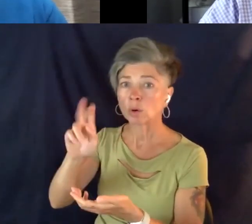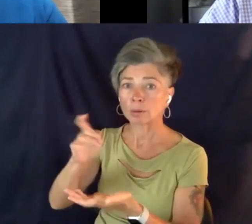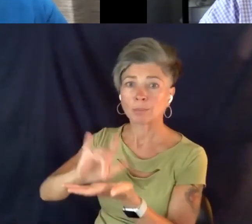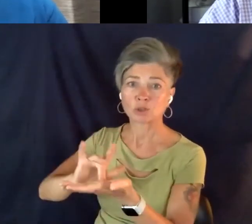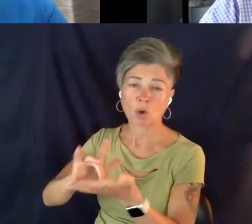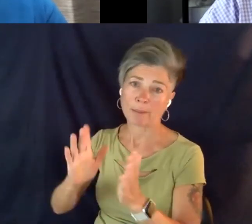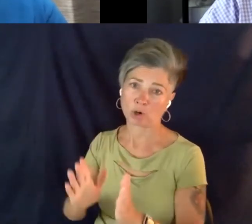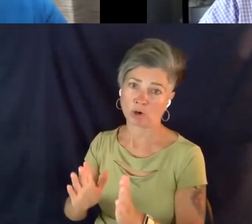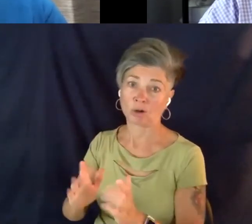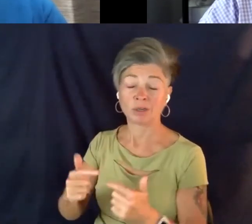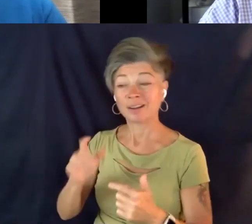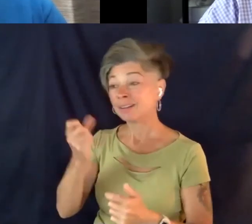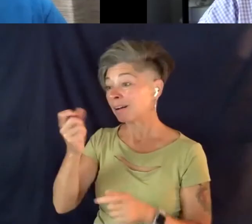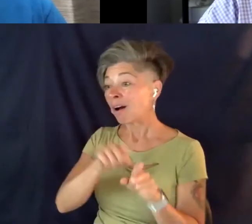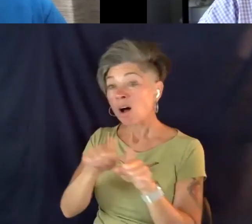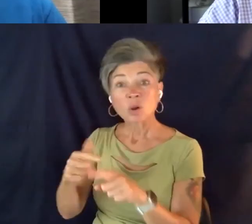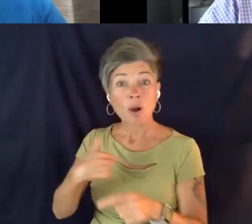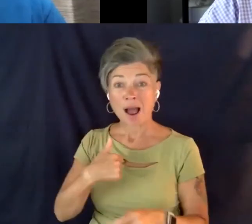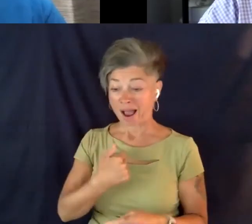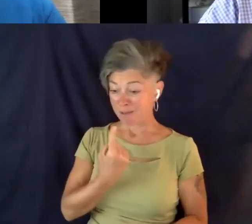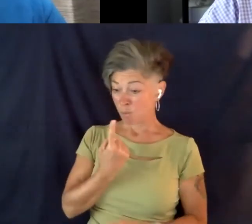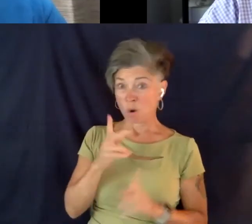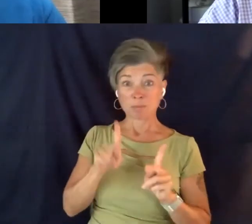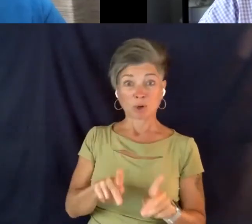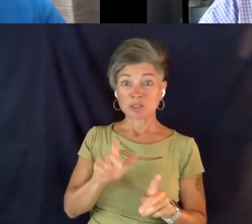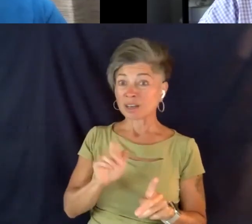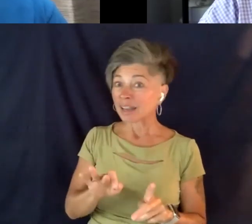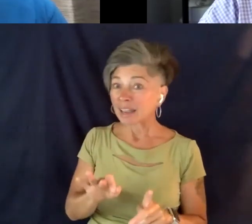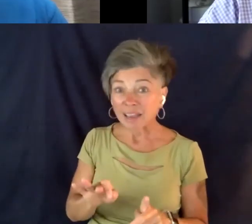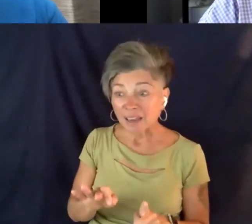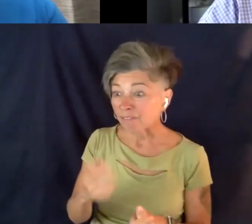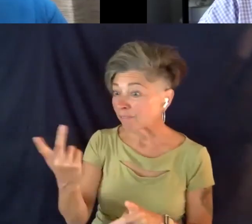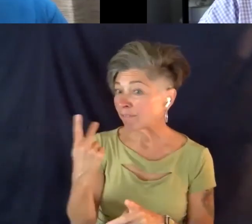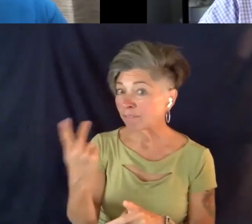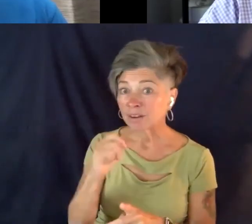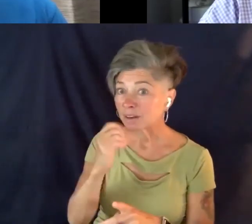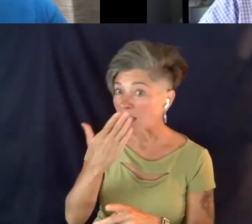and if we're not getting the results that you're looking for, I'm absolutely gonna send you to the endocrinologist